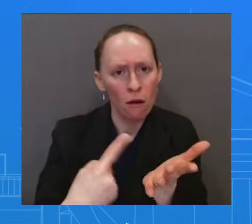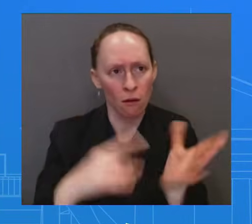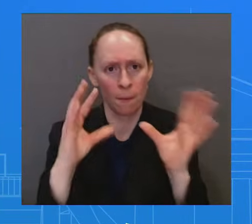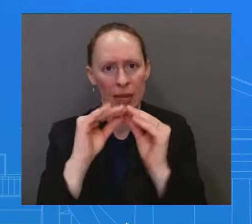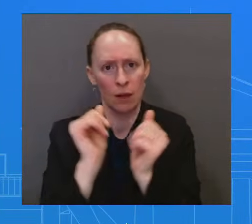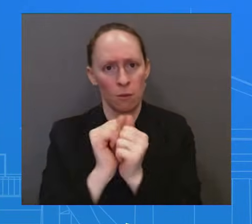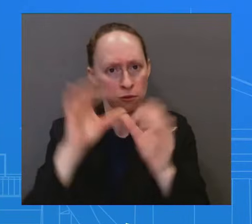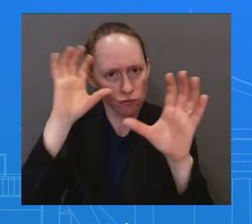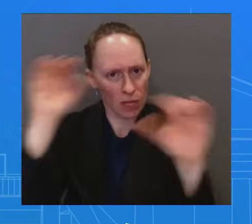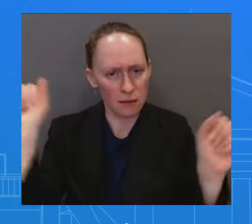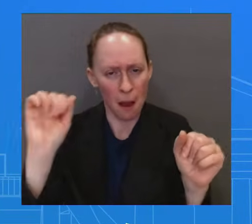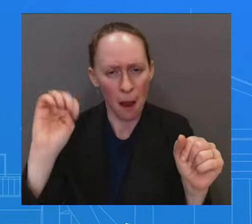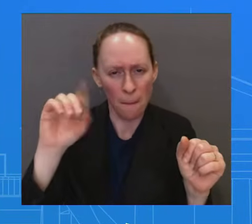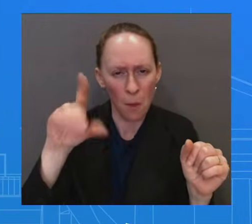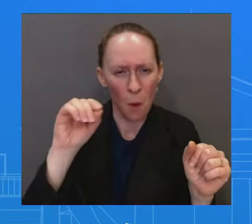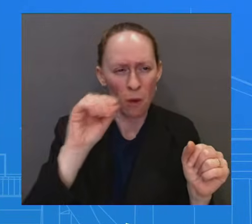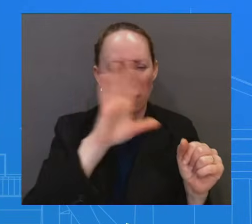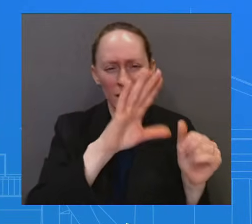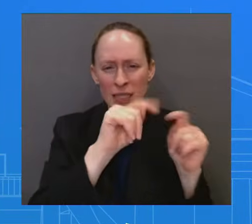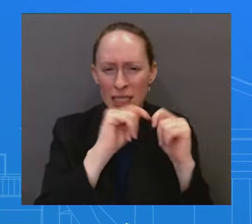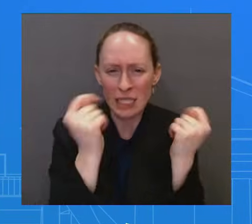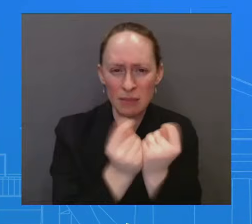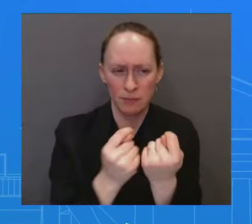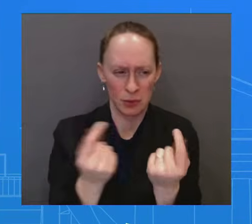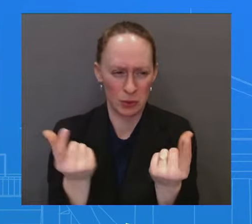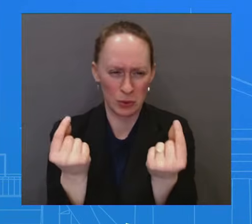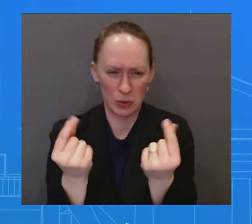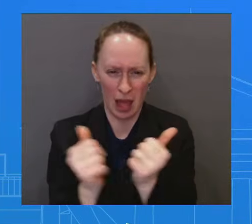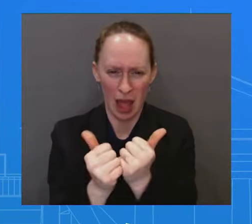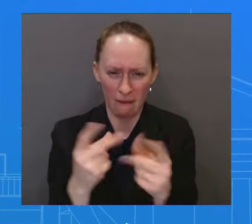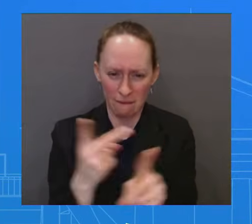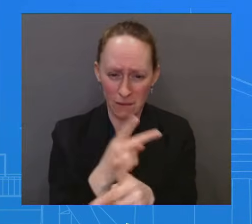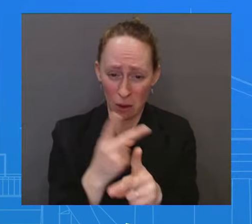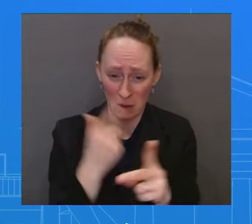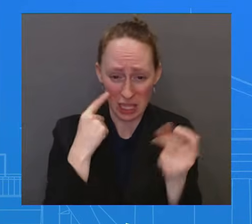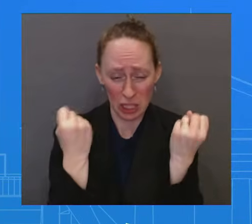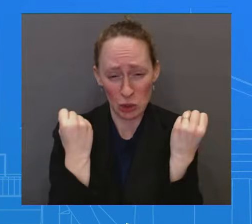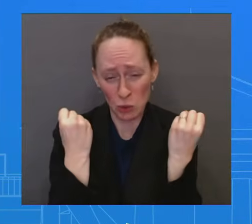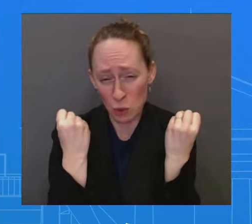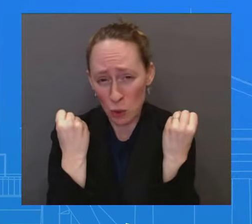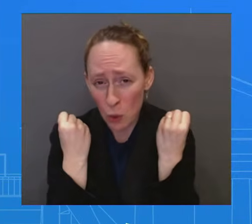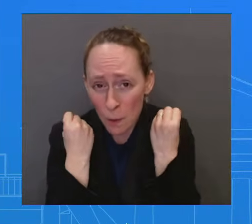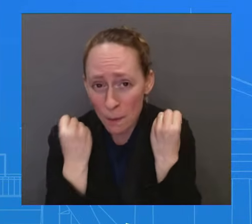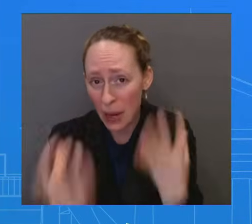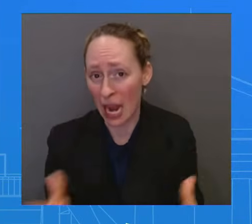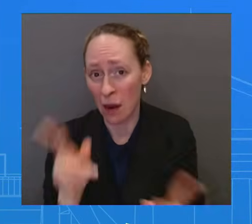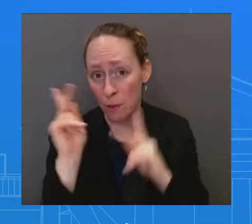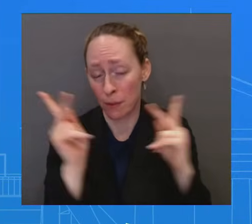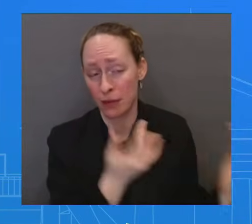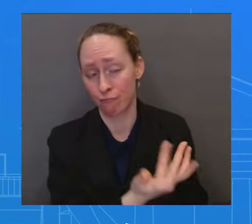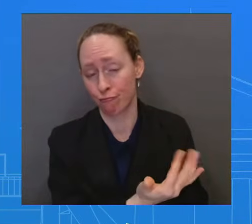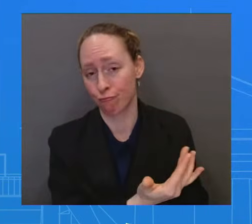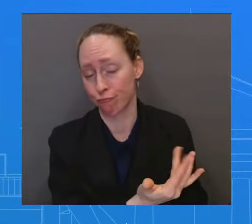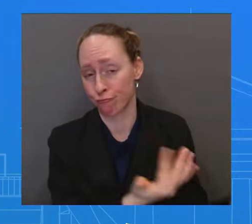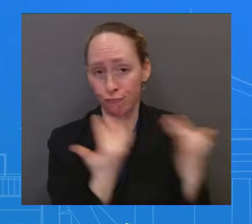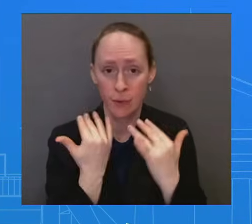you know, "What -- what are you doing?" I mean, there's lots we're doing, but there's probably more we can be doing. And -- and in order to do it effectively, you've got to be in full partnership